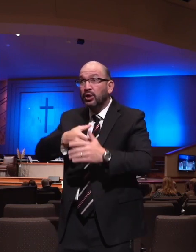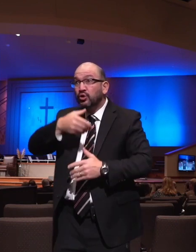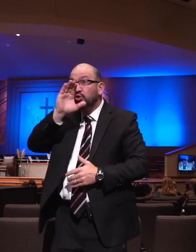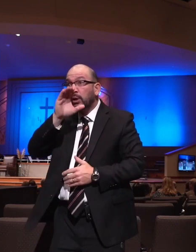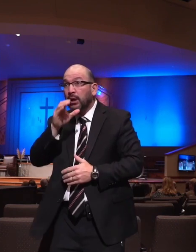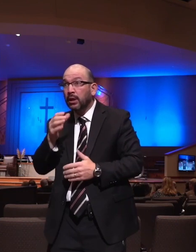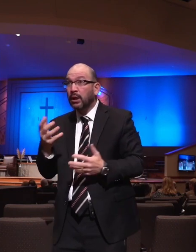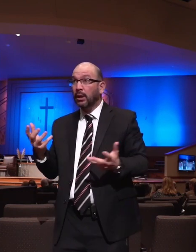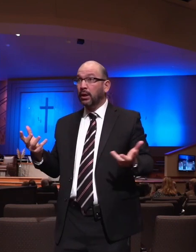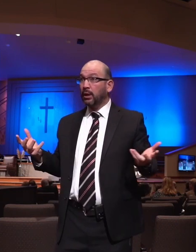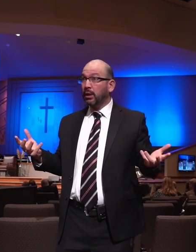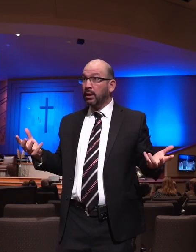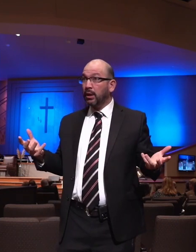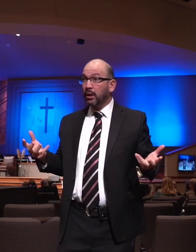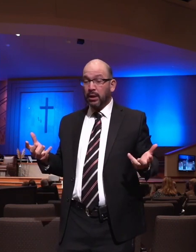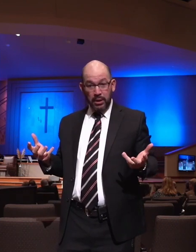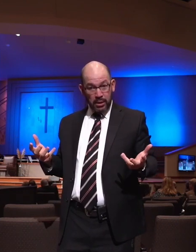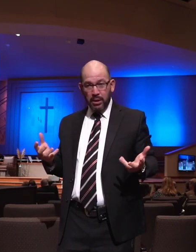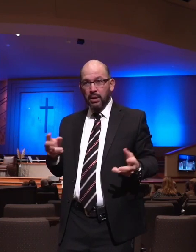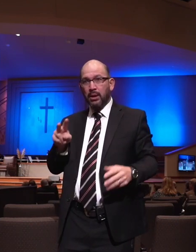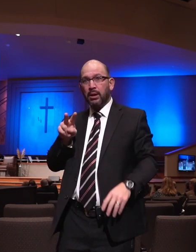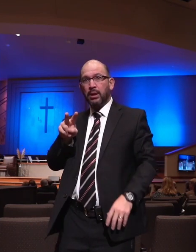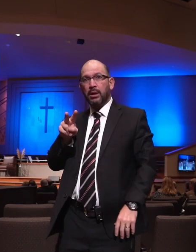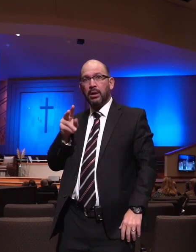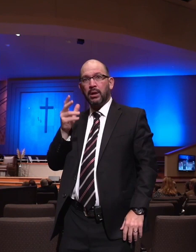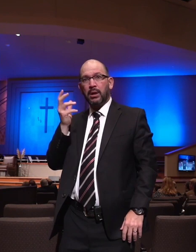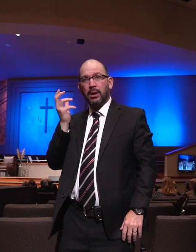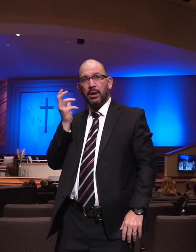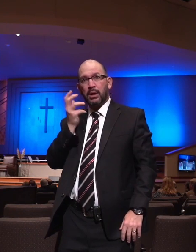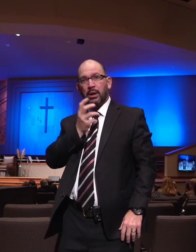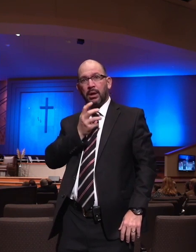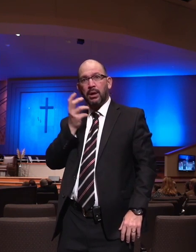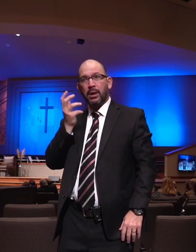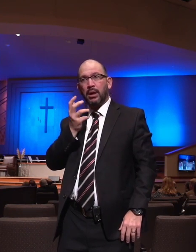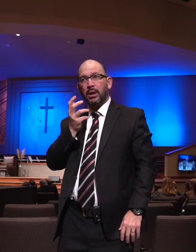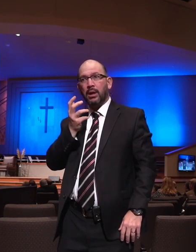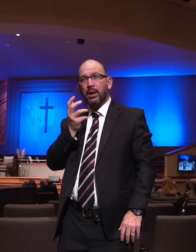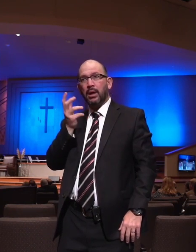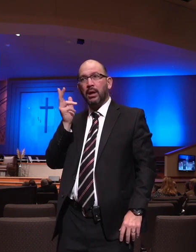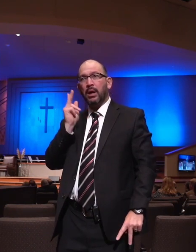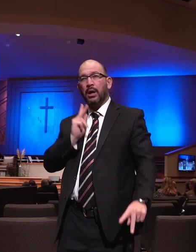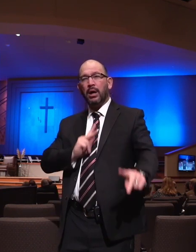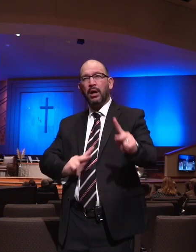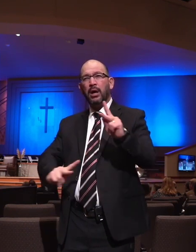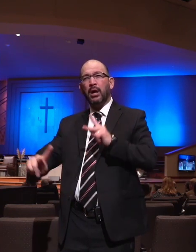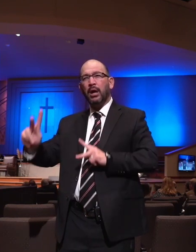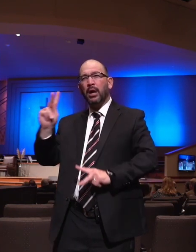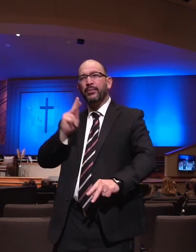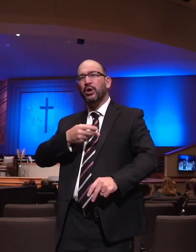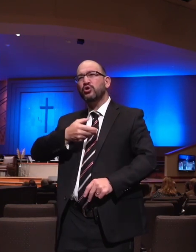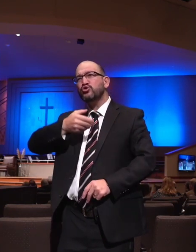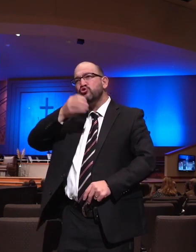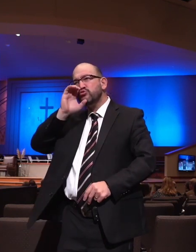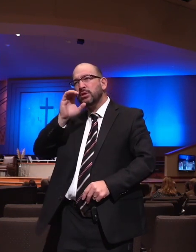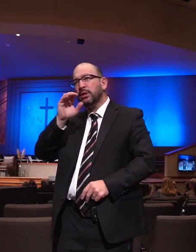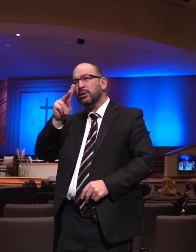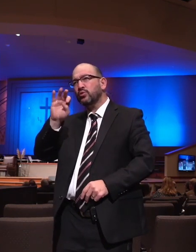as far as you can see you could are sipping on a Kool-Aid Jammer and reading the Scriptures and